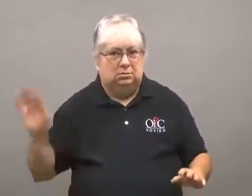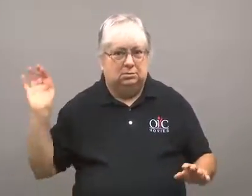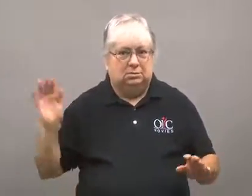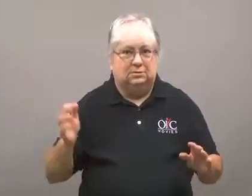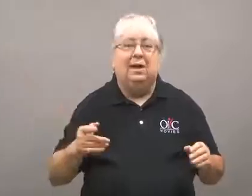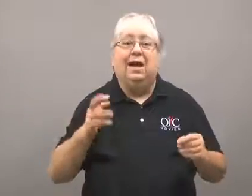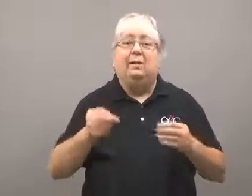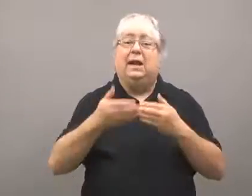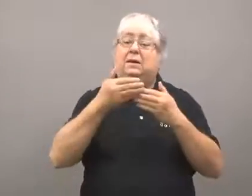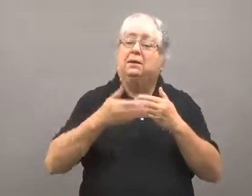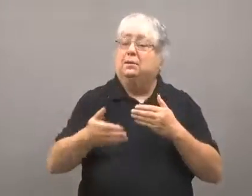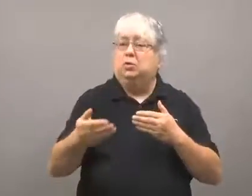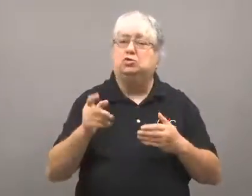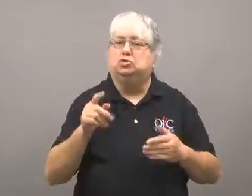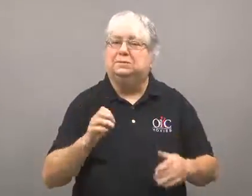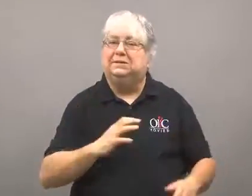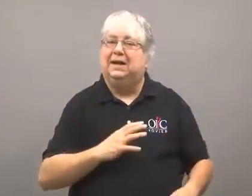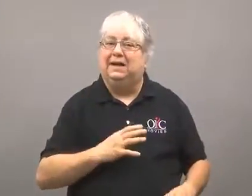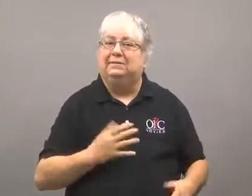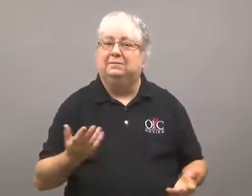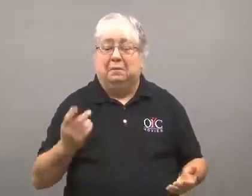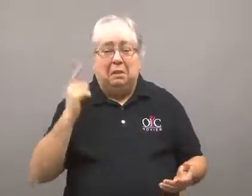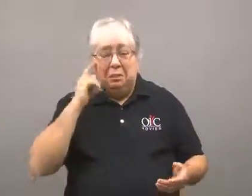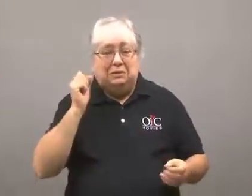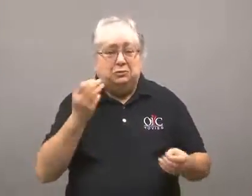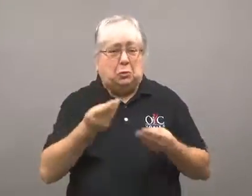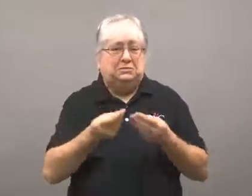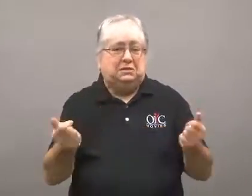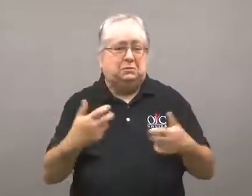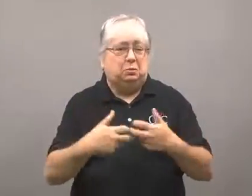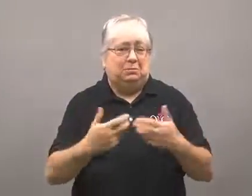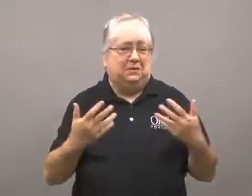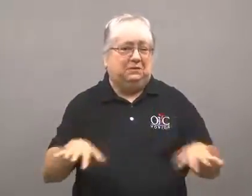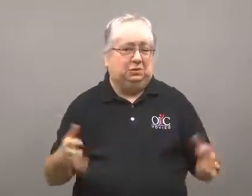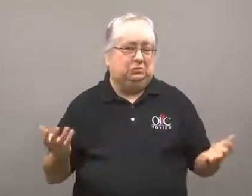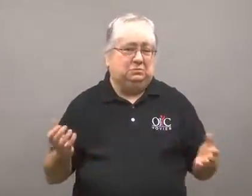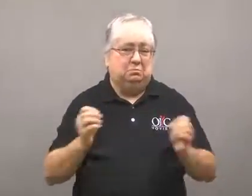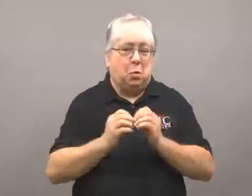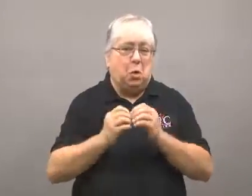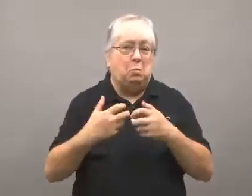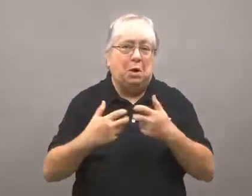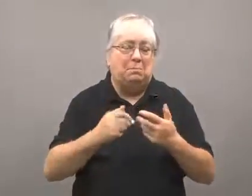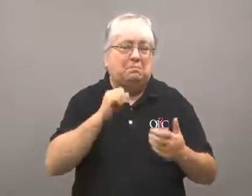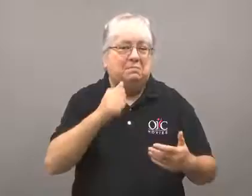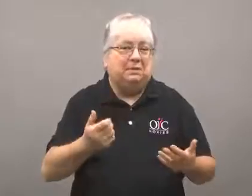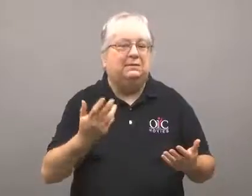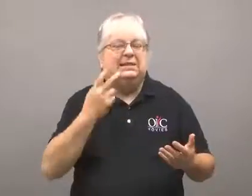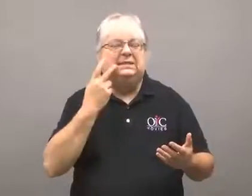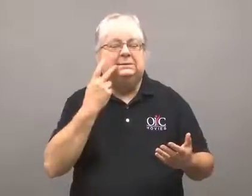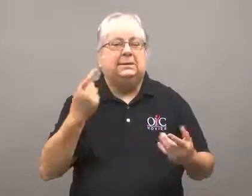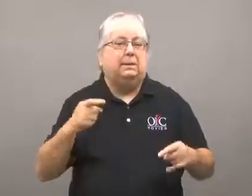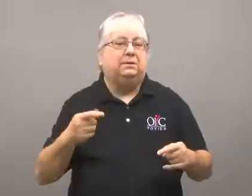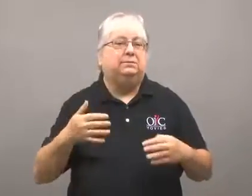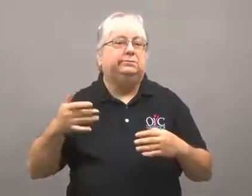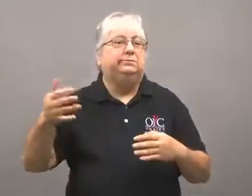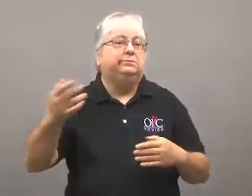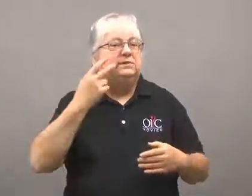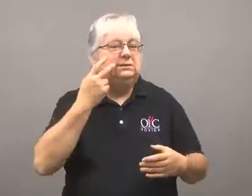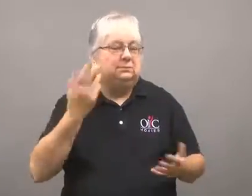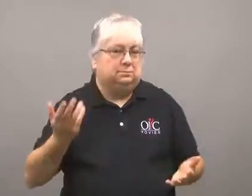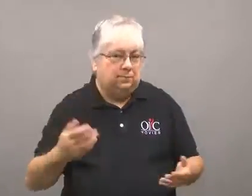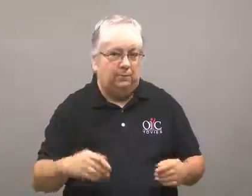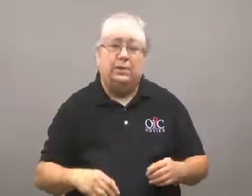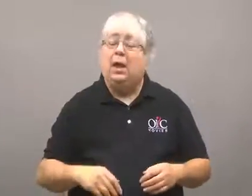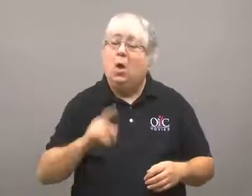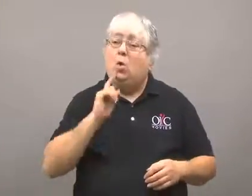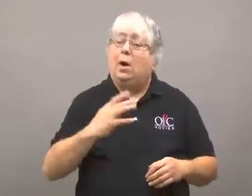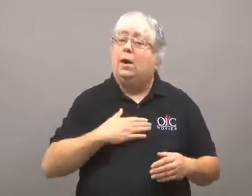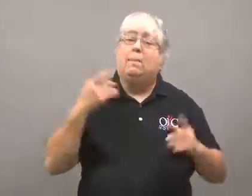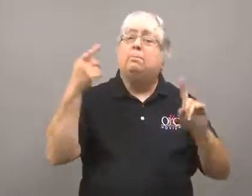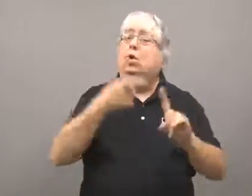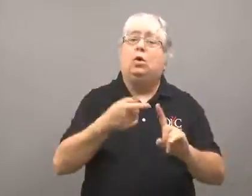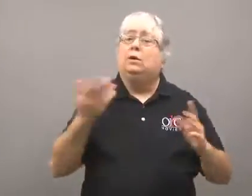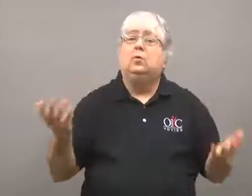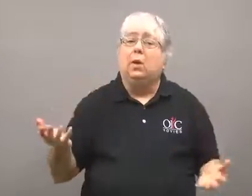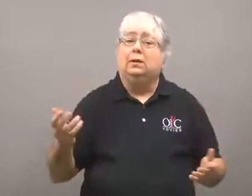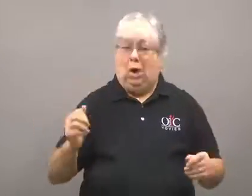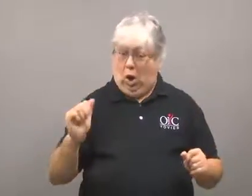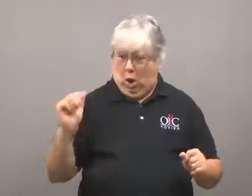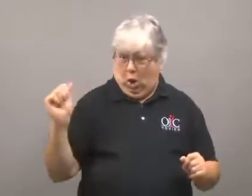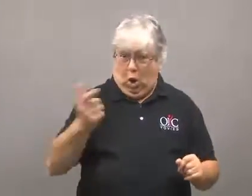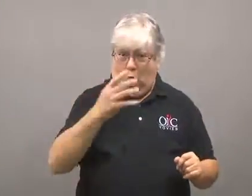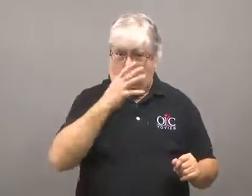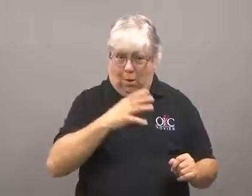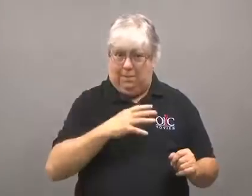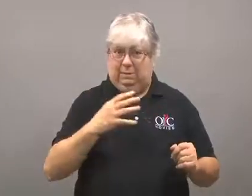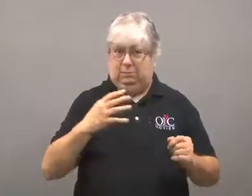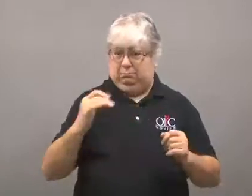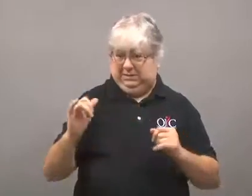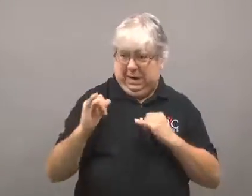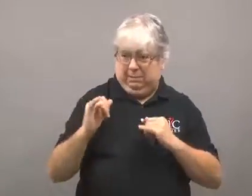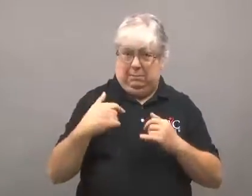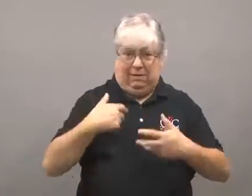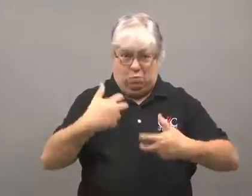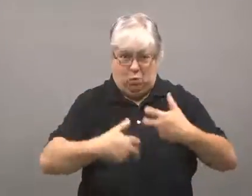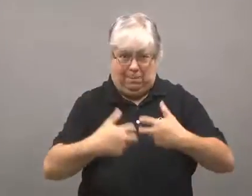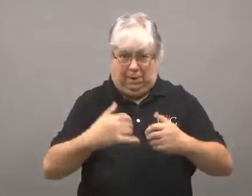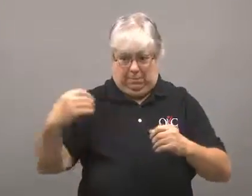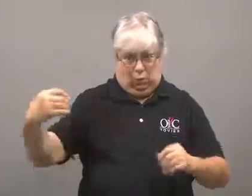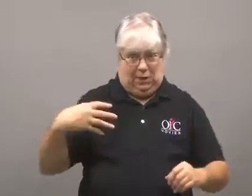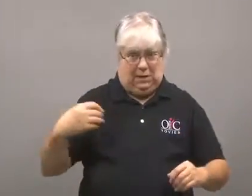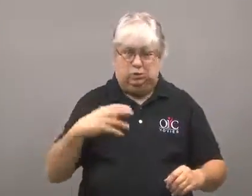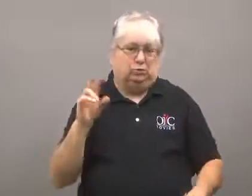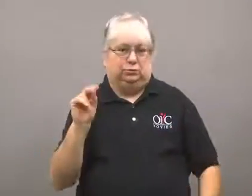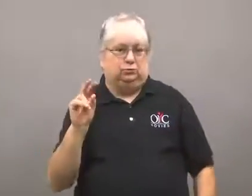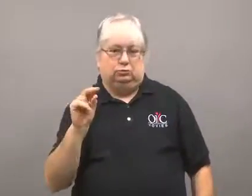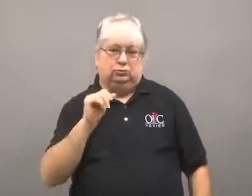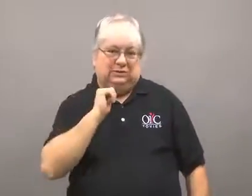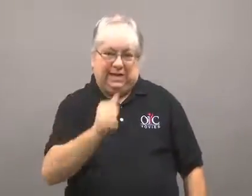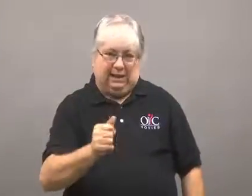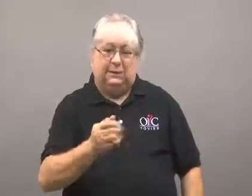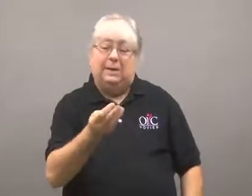I thought it would be removed sooner, but it wasn't, bummer! It better be removed! Then after that, it should all be fine. I think the issue is resolved, but we'll see.